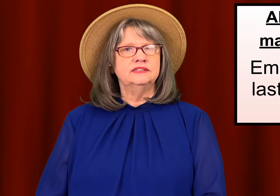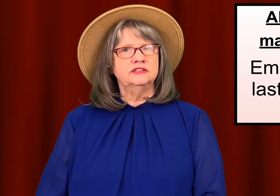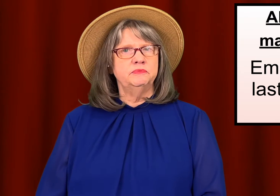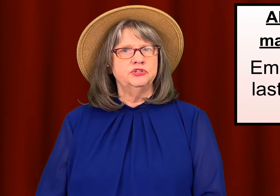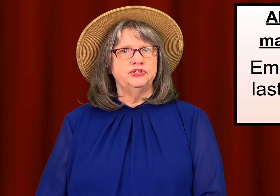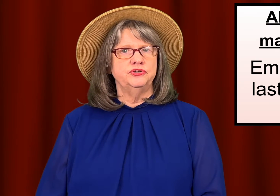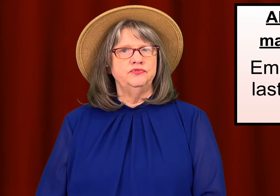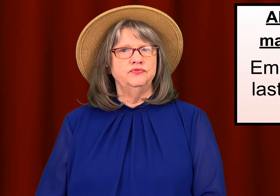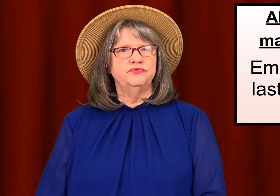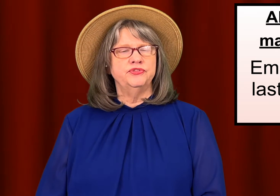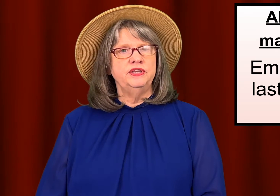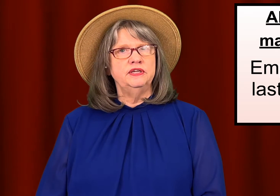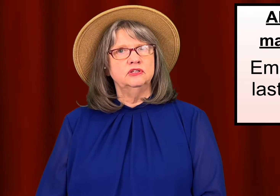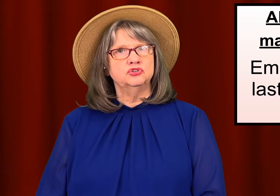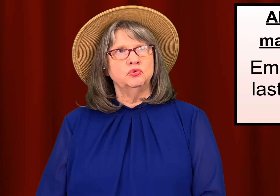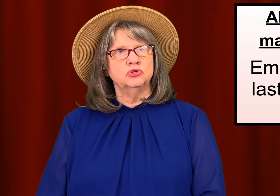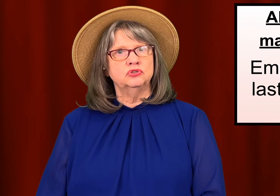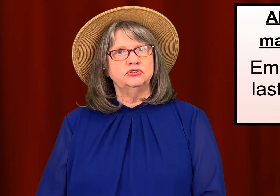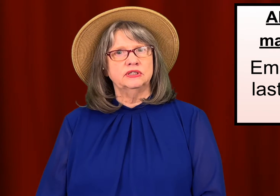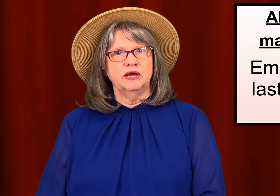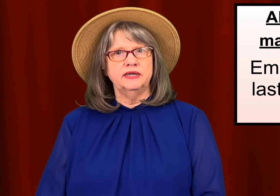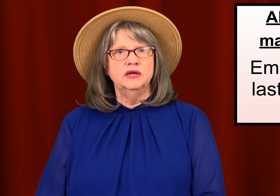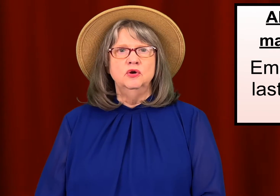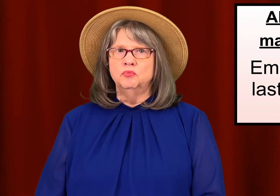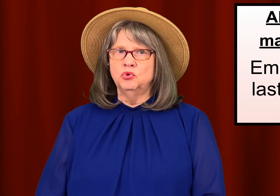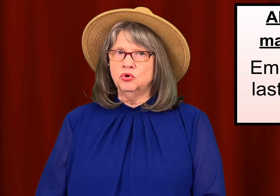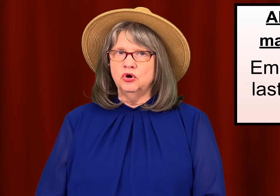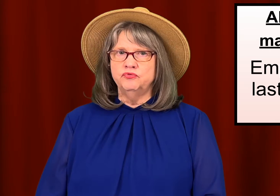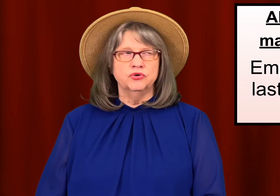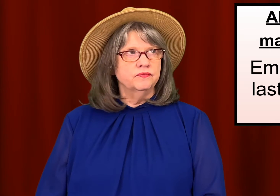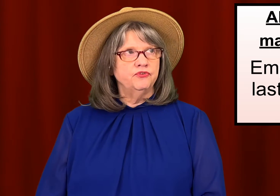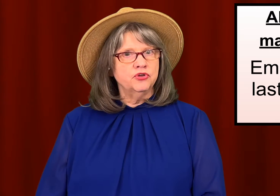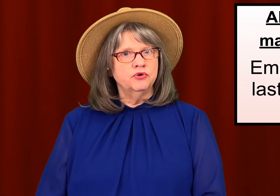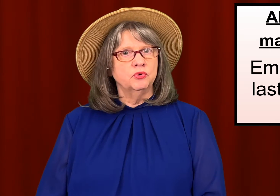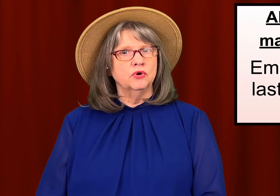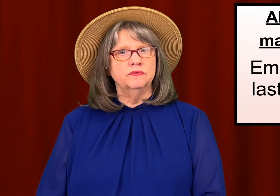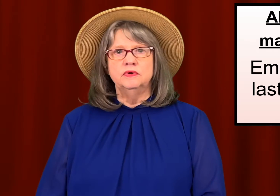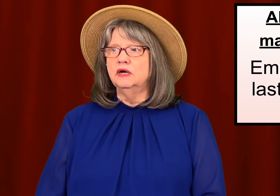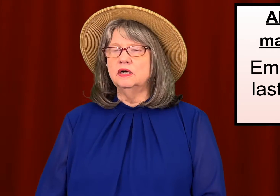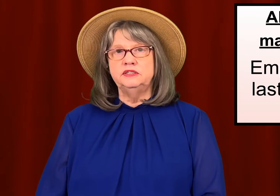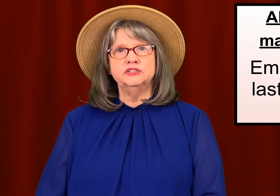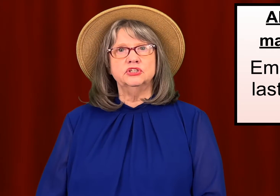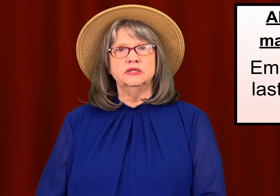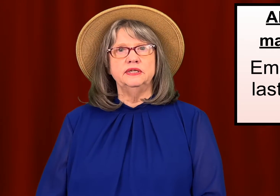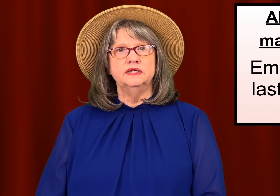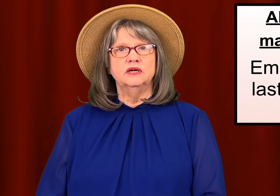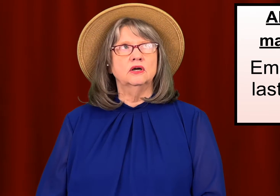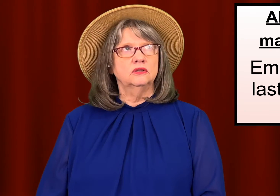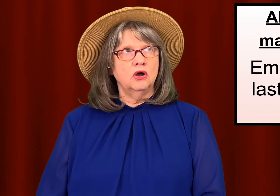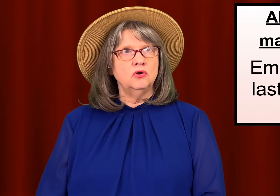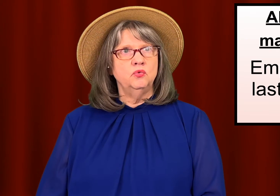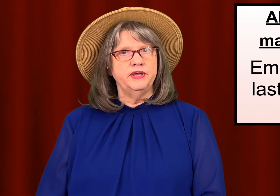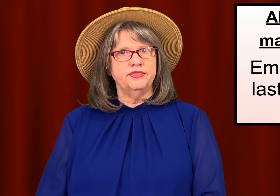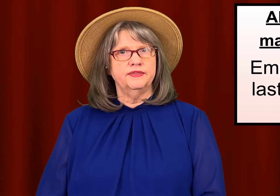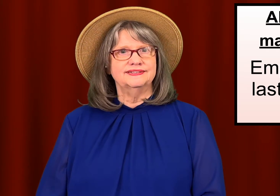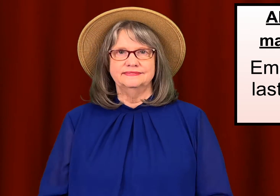a substitute for the English words like: moreover, furthermore, additionally, along with.